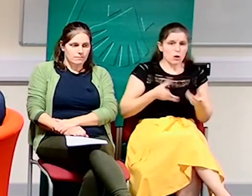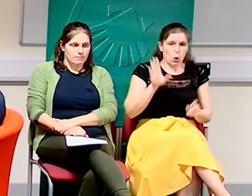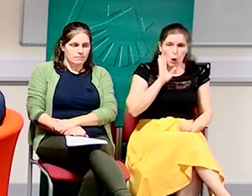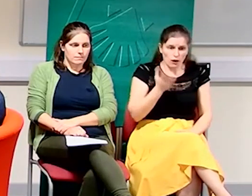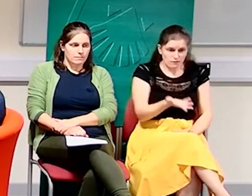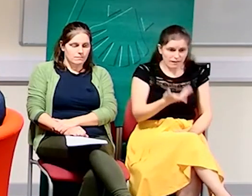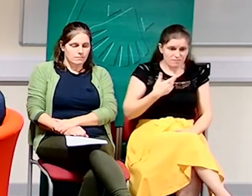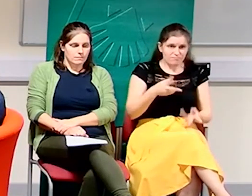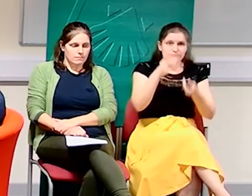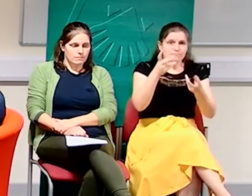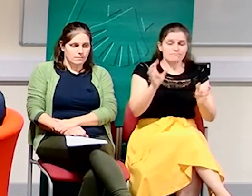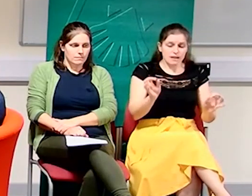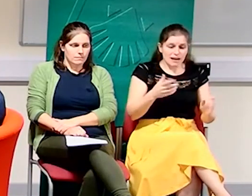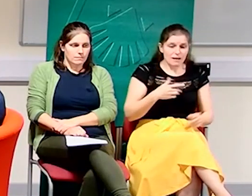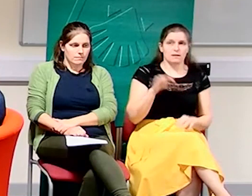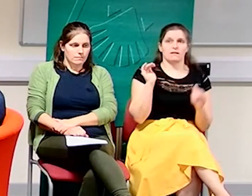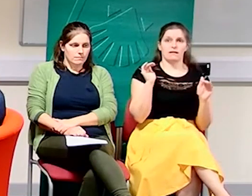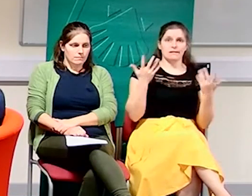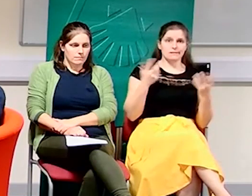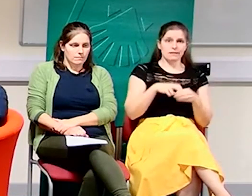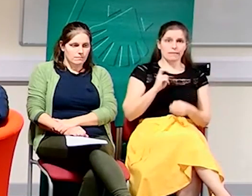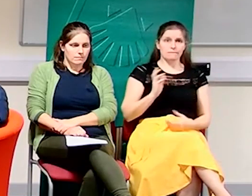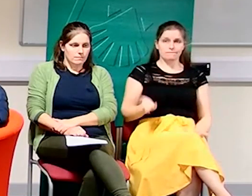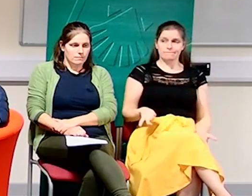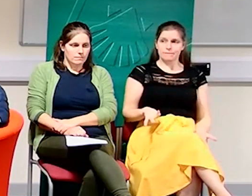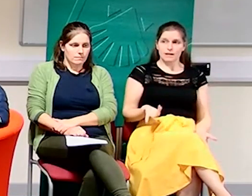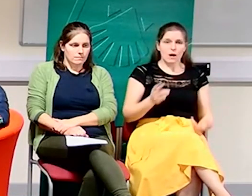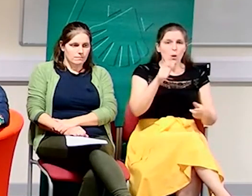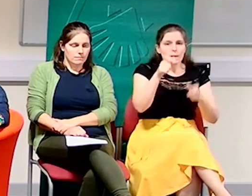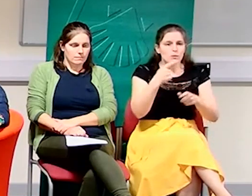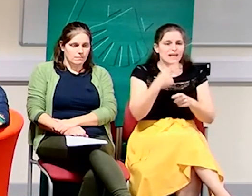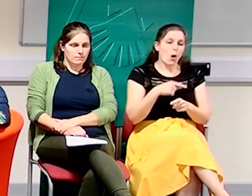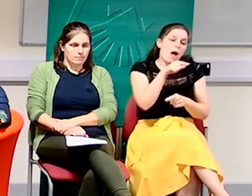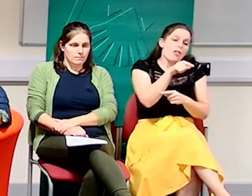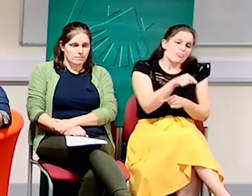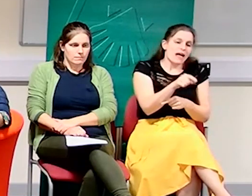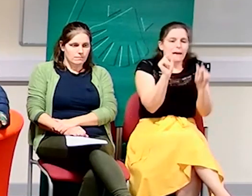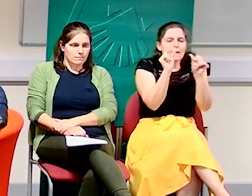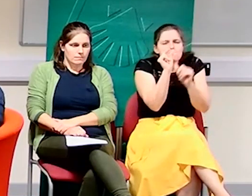mean how many times have we heard say like they're only a little bit Autistic or they have mild ADHD